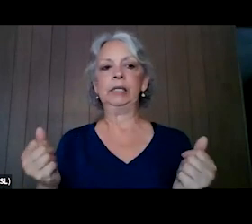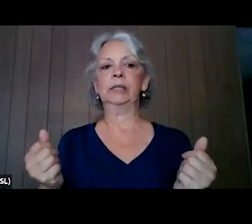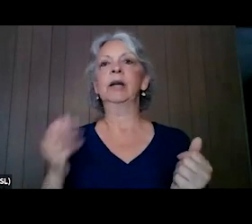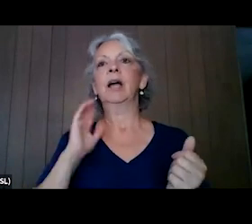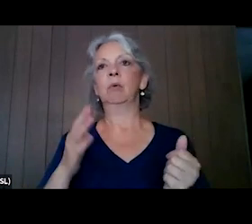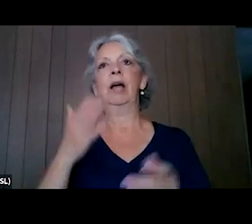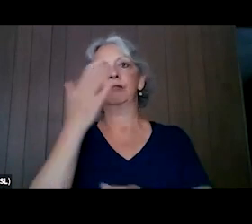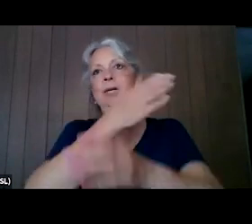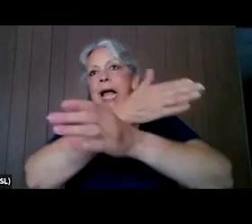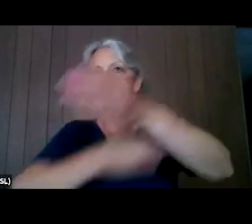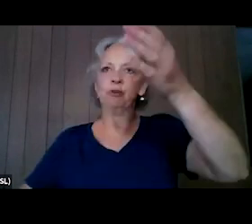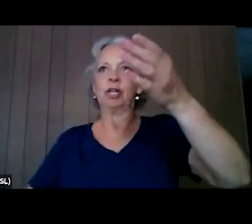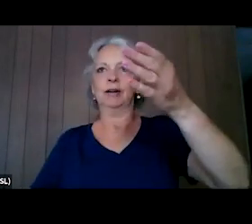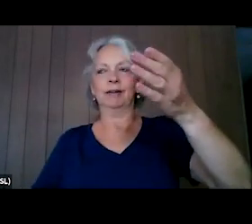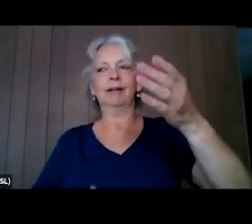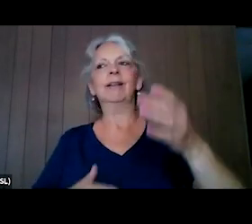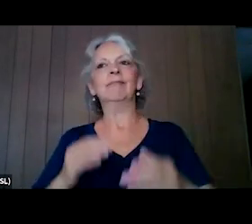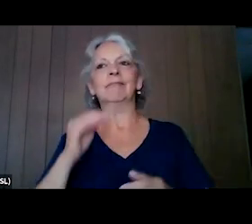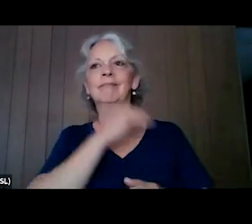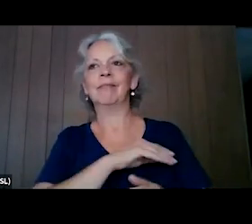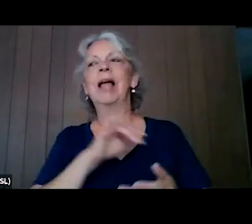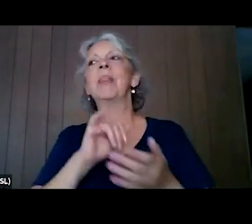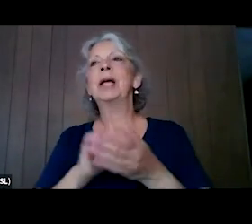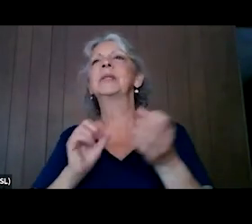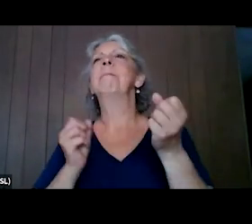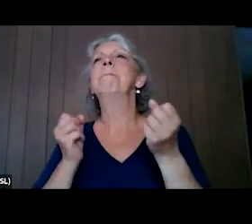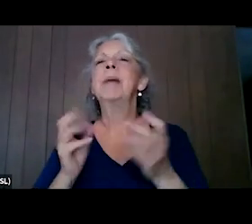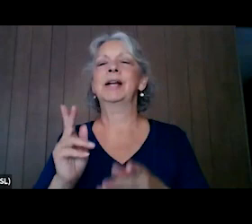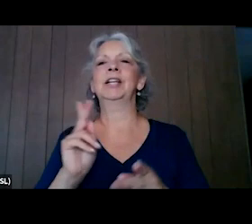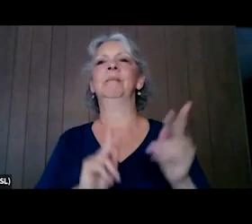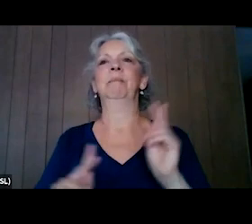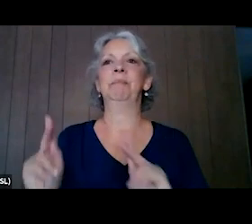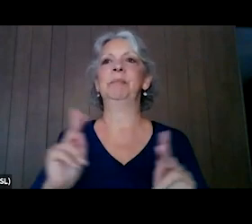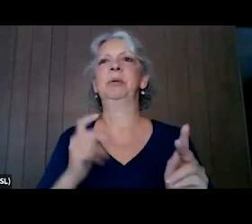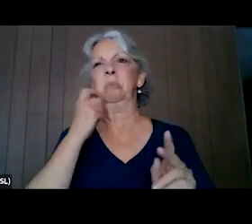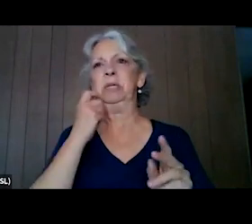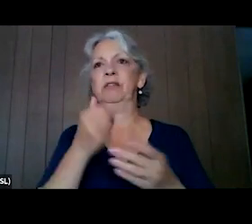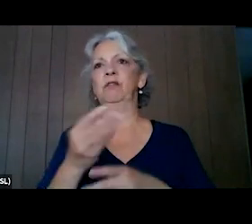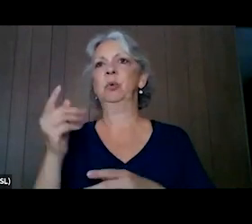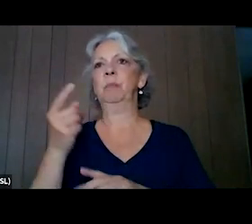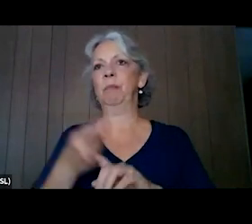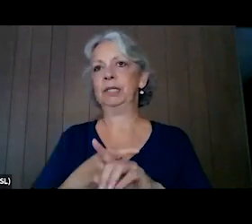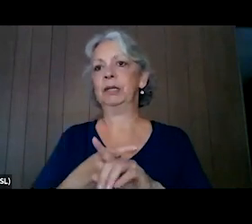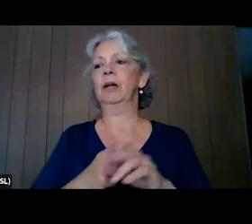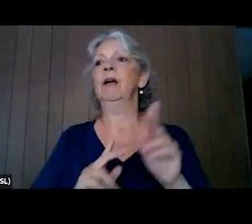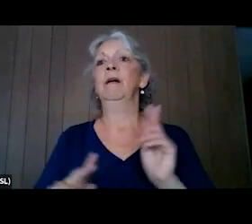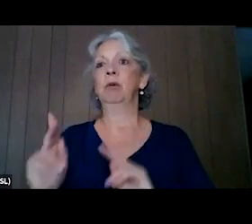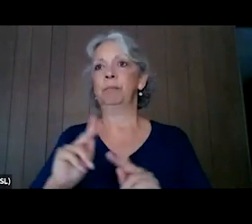This is something that I've experienced with numerous patients in the past few months where patients with pretty significant-looking wounds